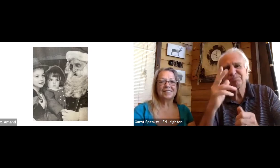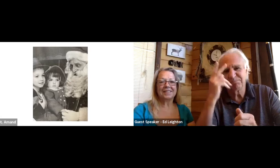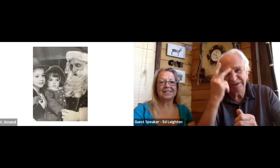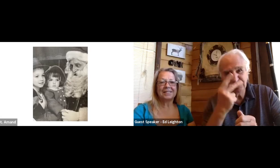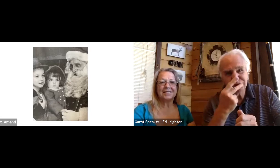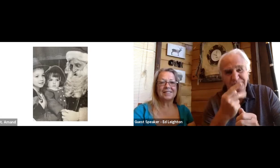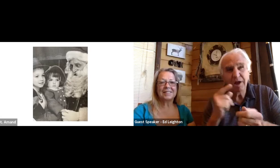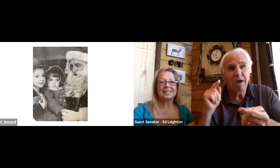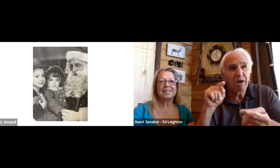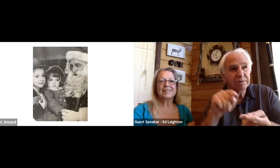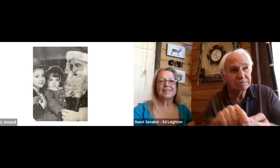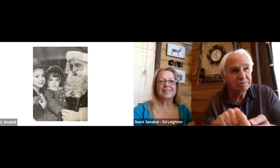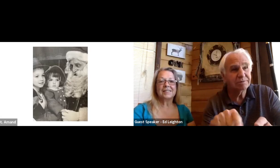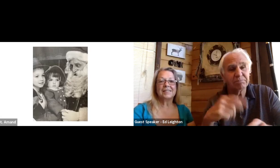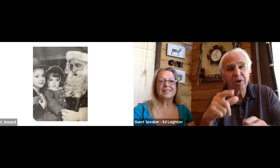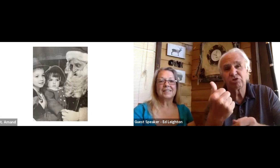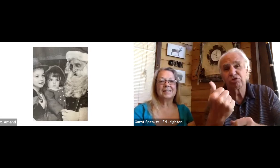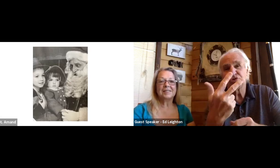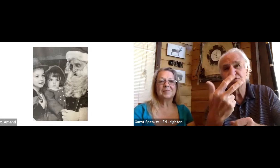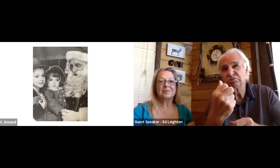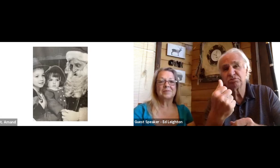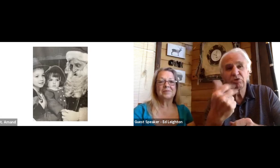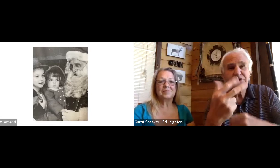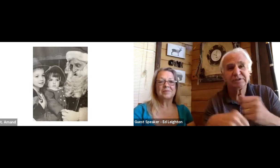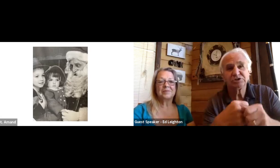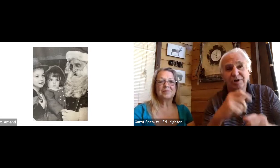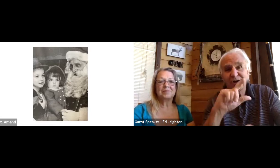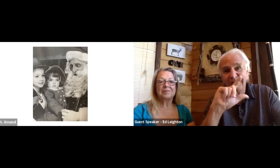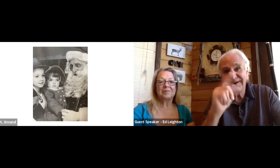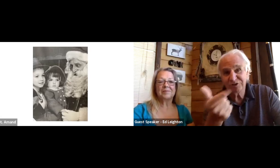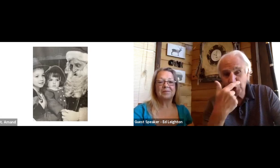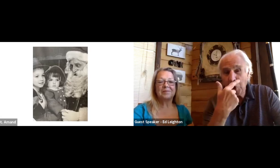of a hearing ability, so she stayed with her parents.